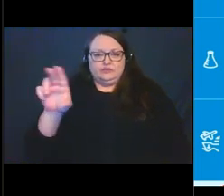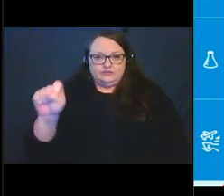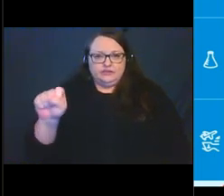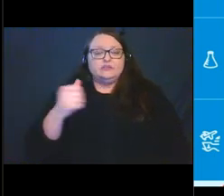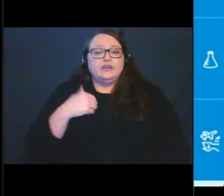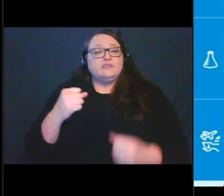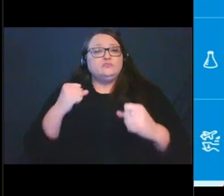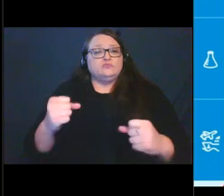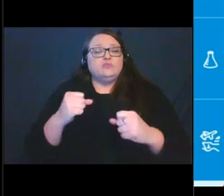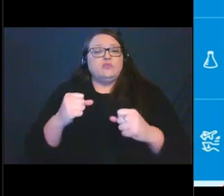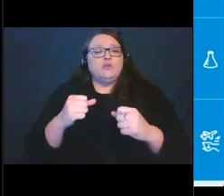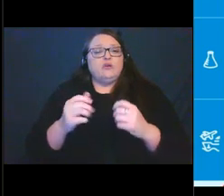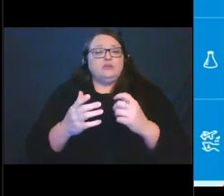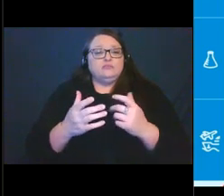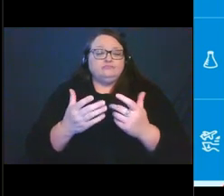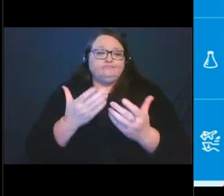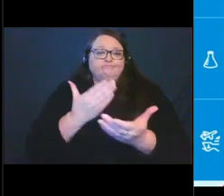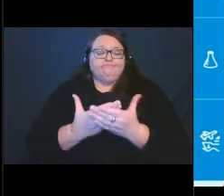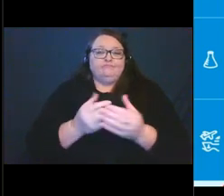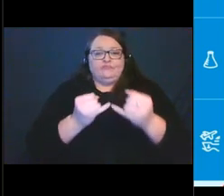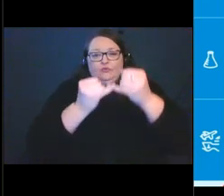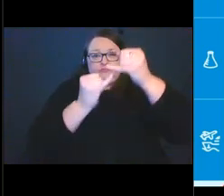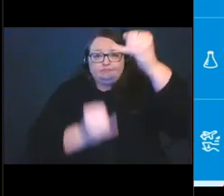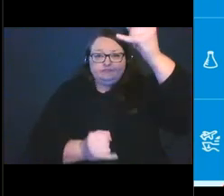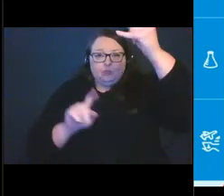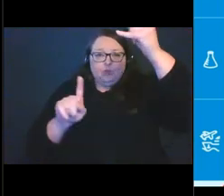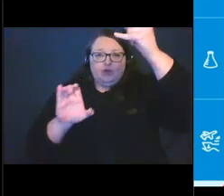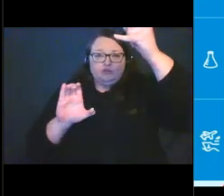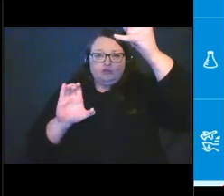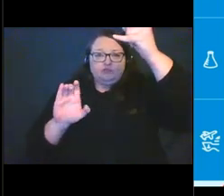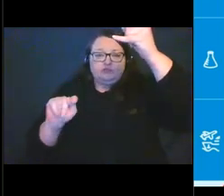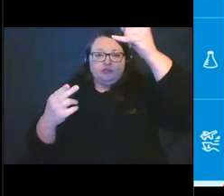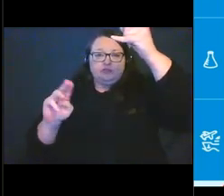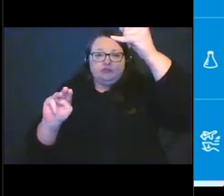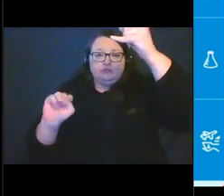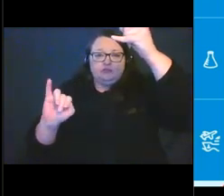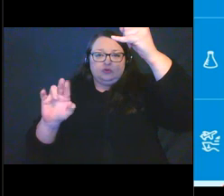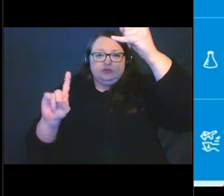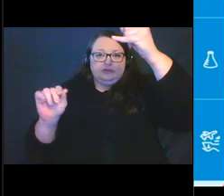east and the arid west, as shown in vegetation and rainfall. This is also true for the peak